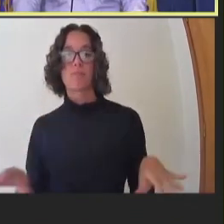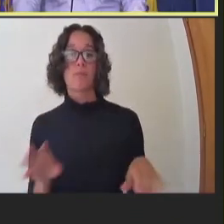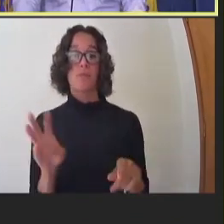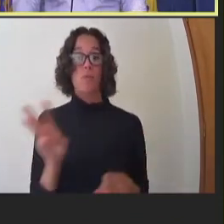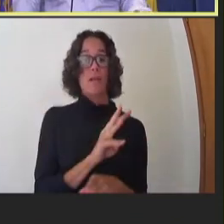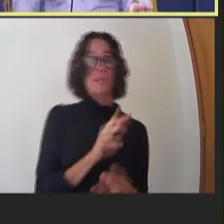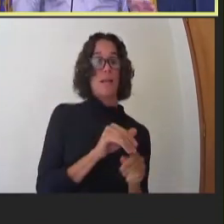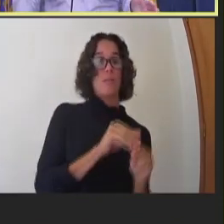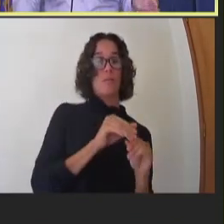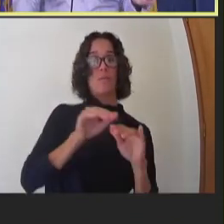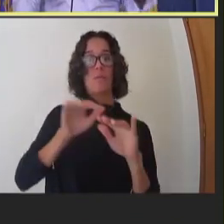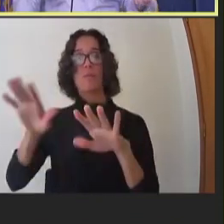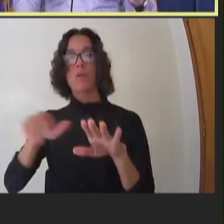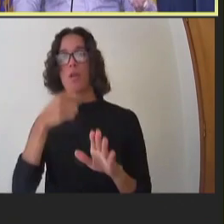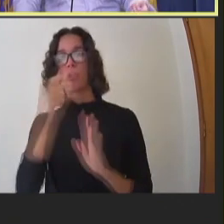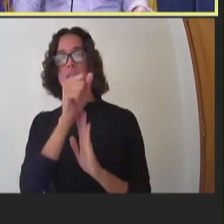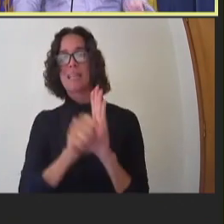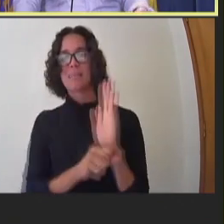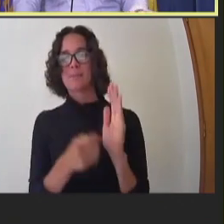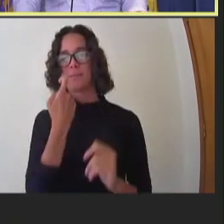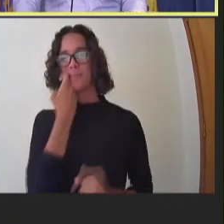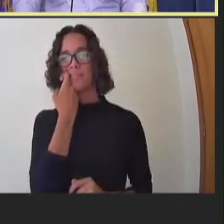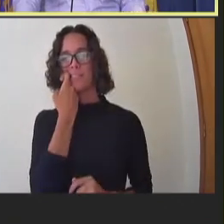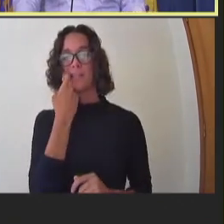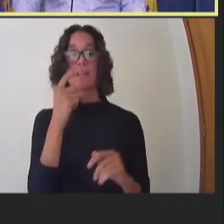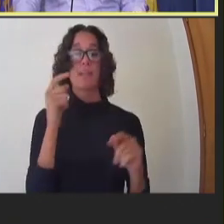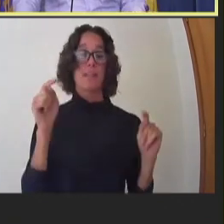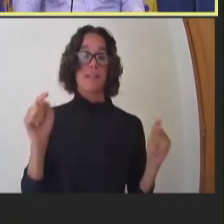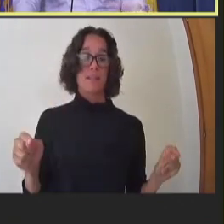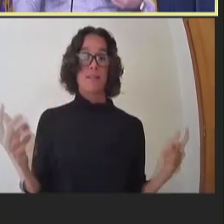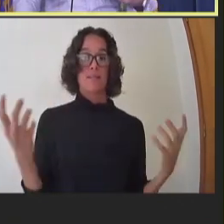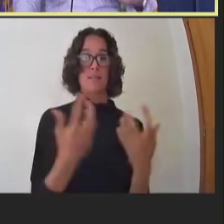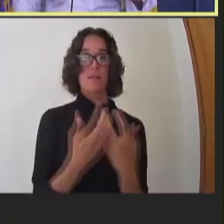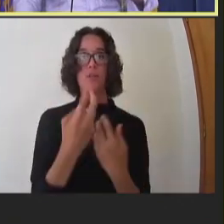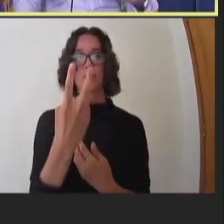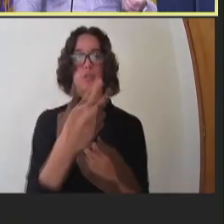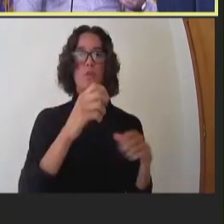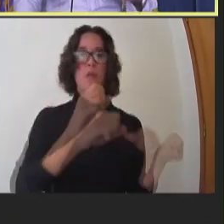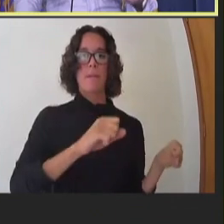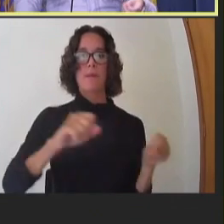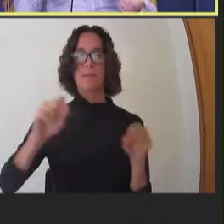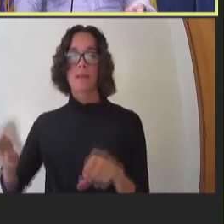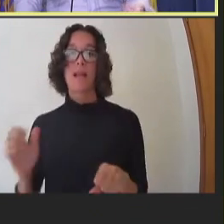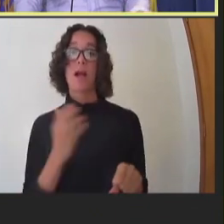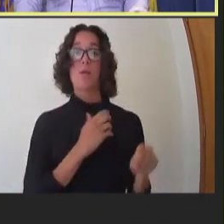And so, this combined two key capabilities. One was our ability to now cast a signal